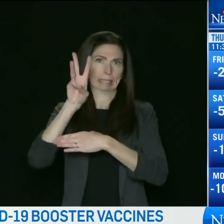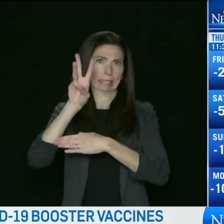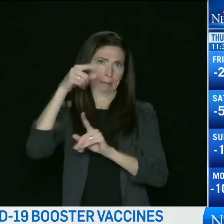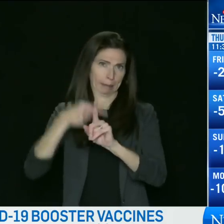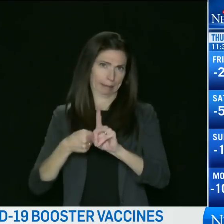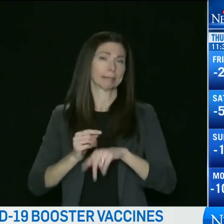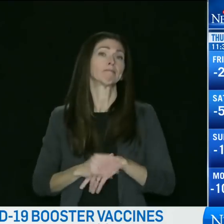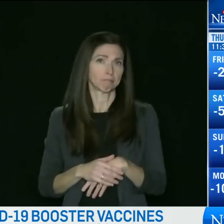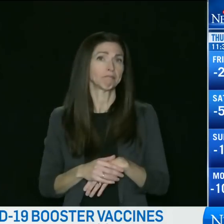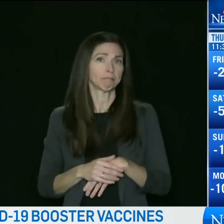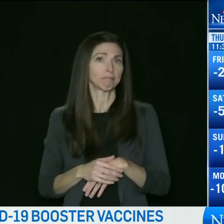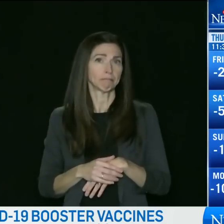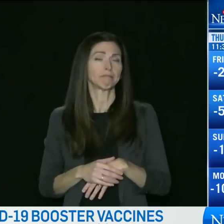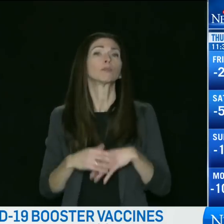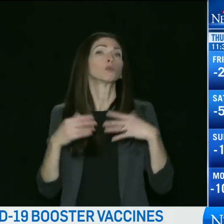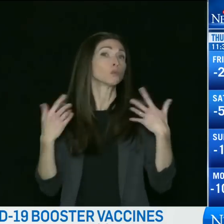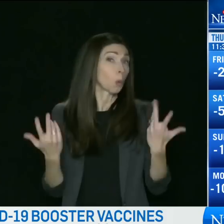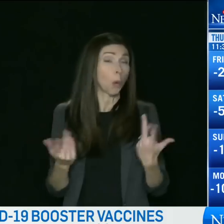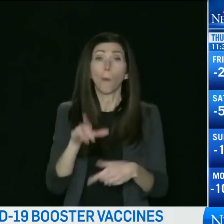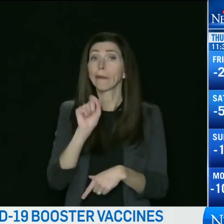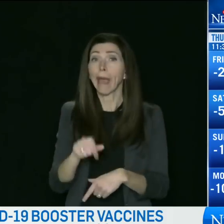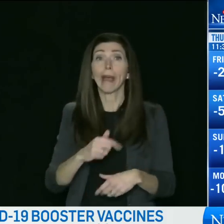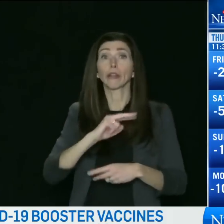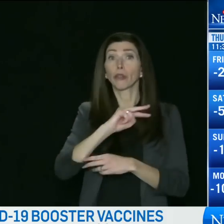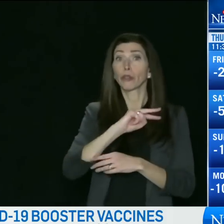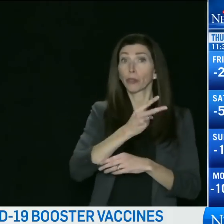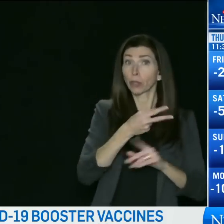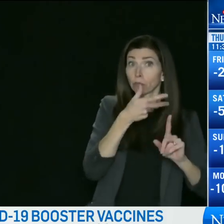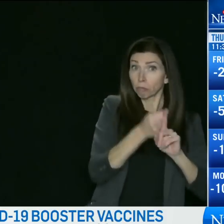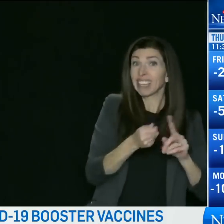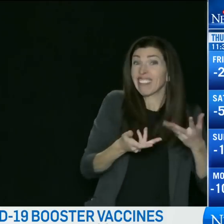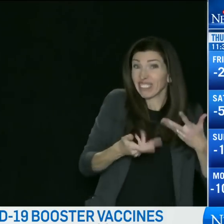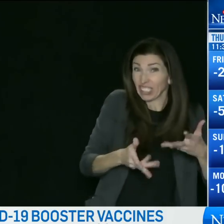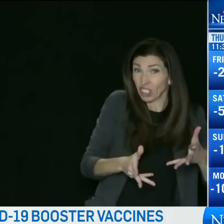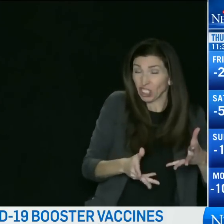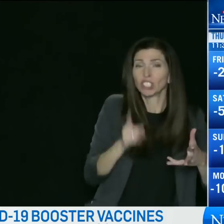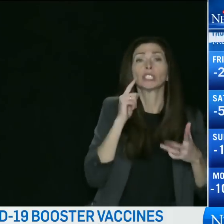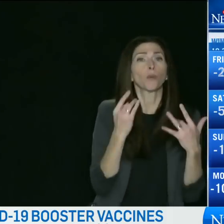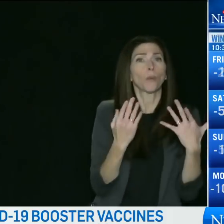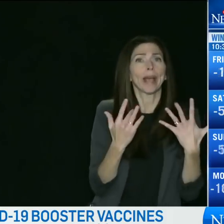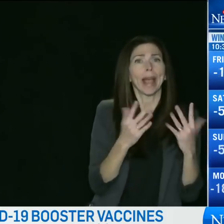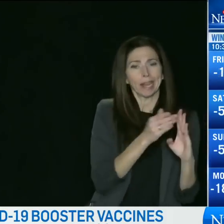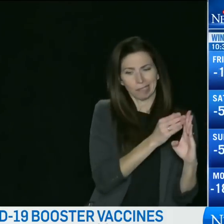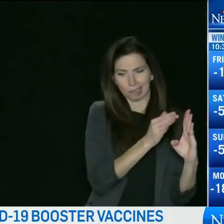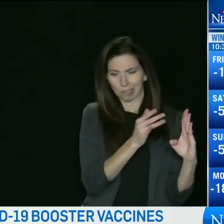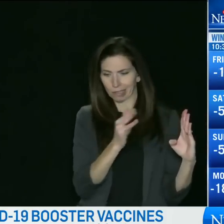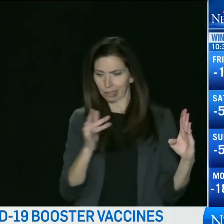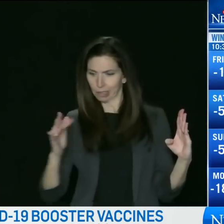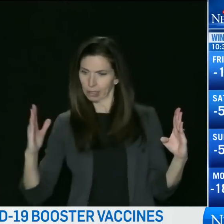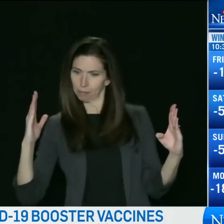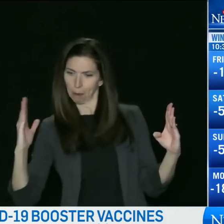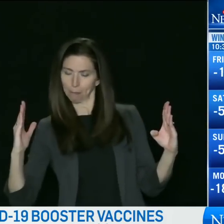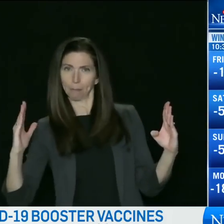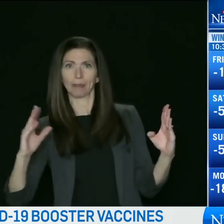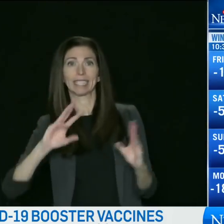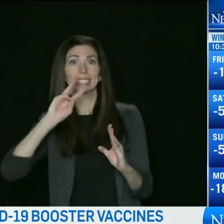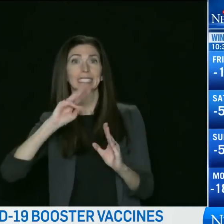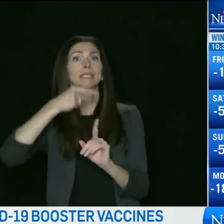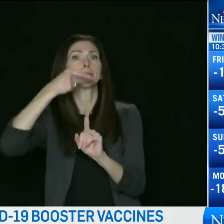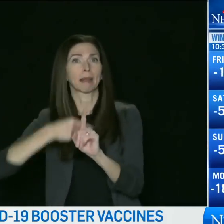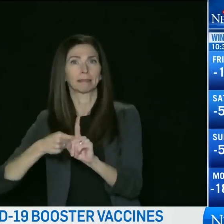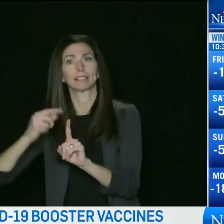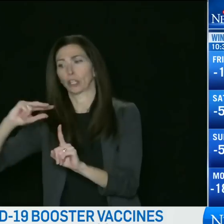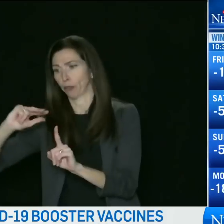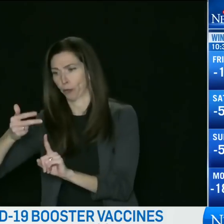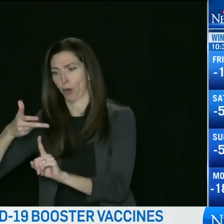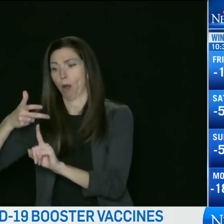BEFORE GETTING A BOOSTER SHOT SO